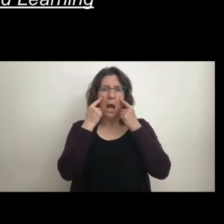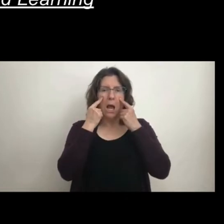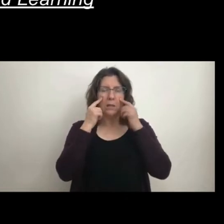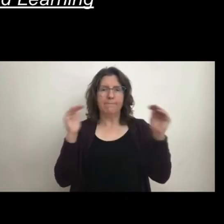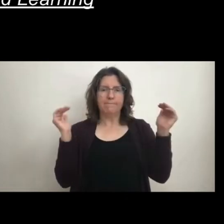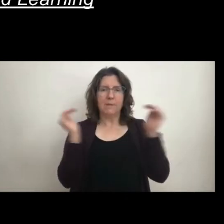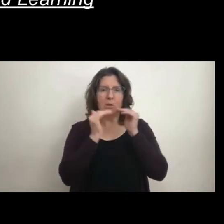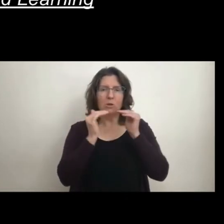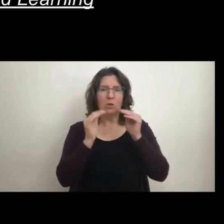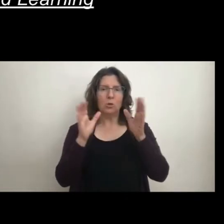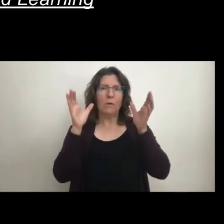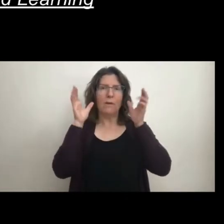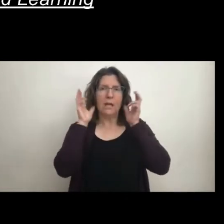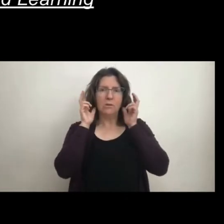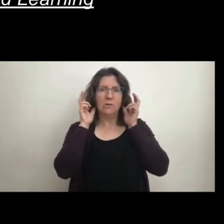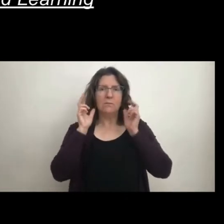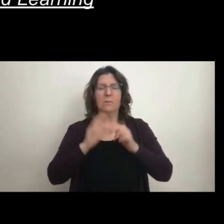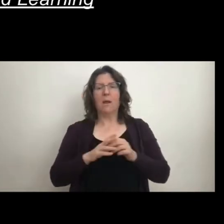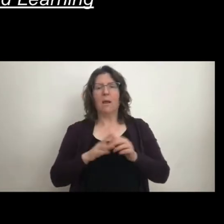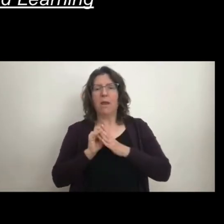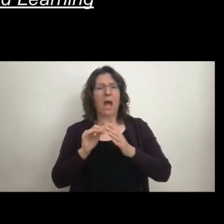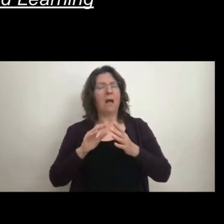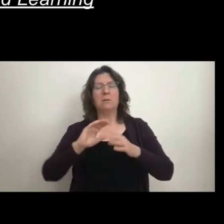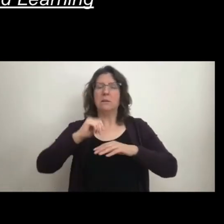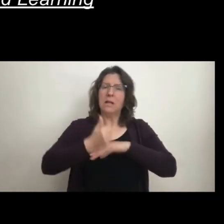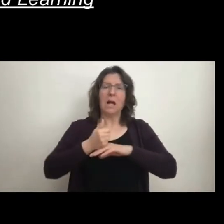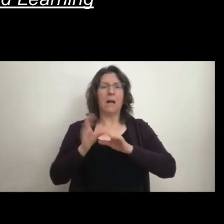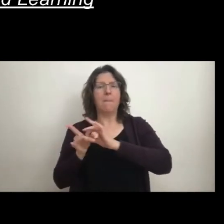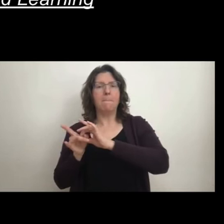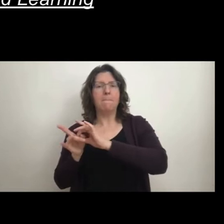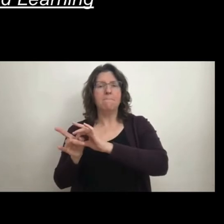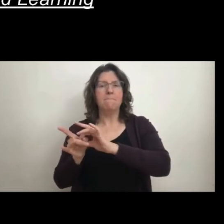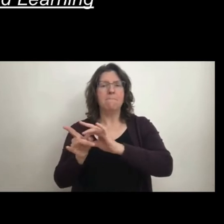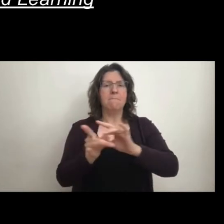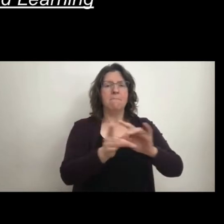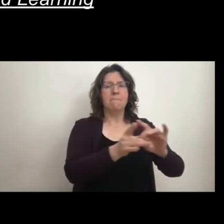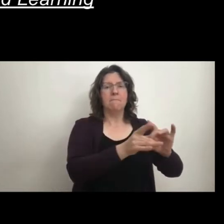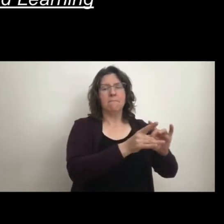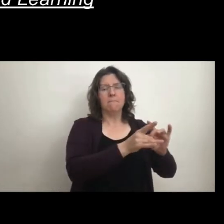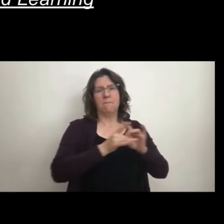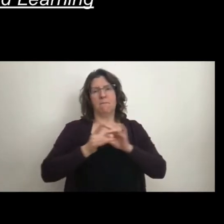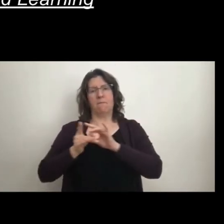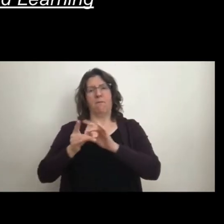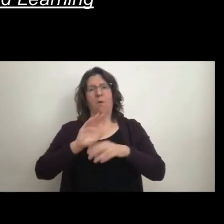"The sweet moment when eyes are equal to the ears."